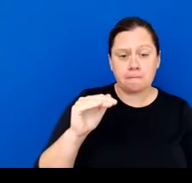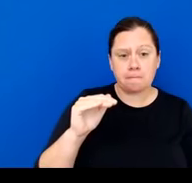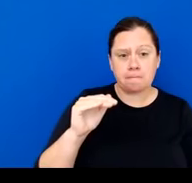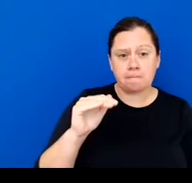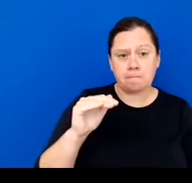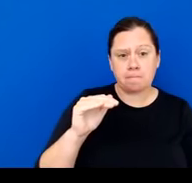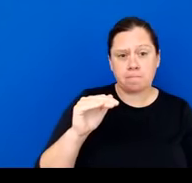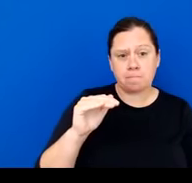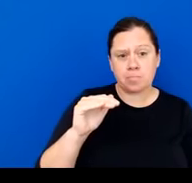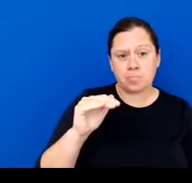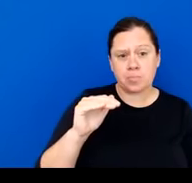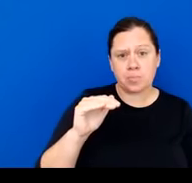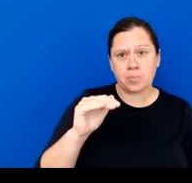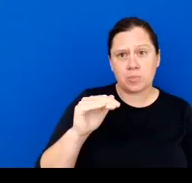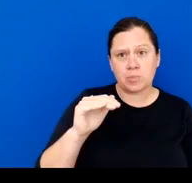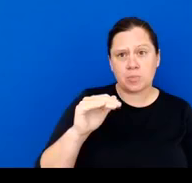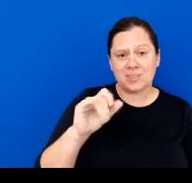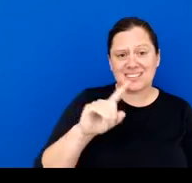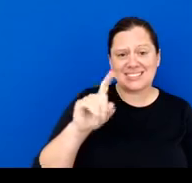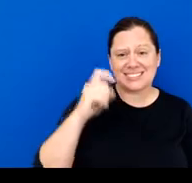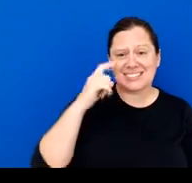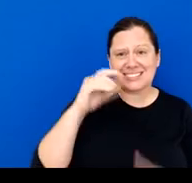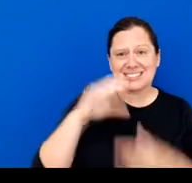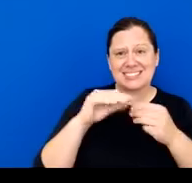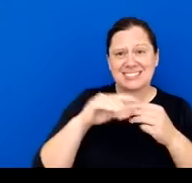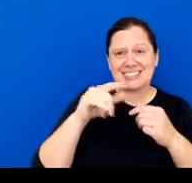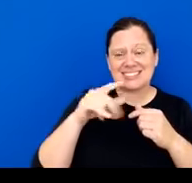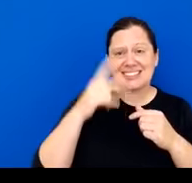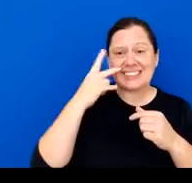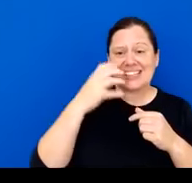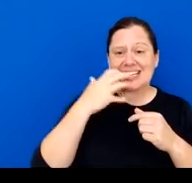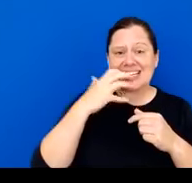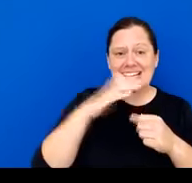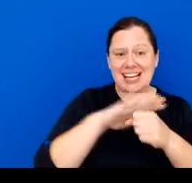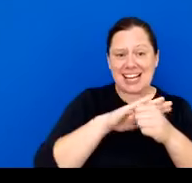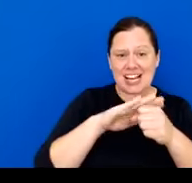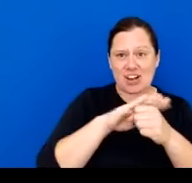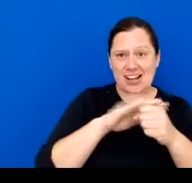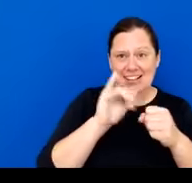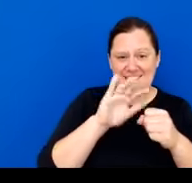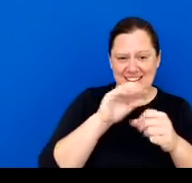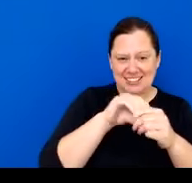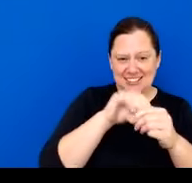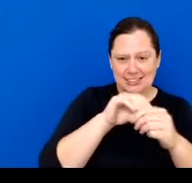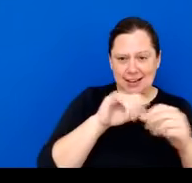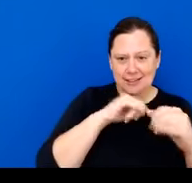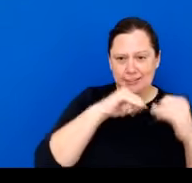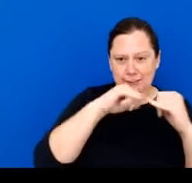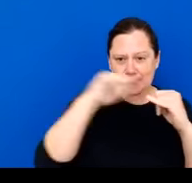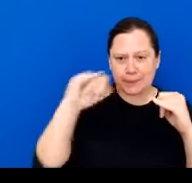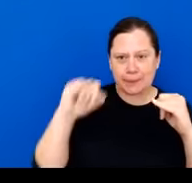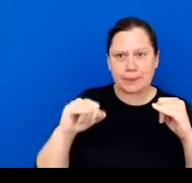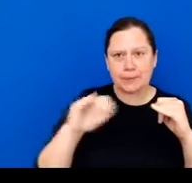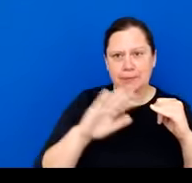IR map you can see within these areas all through here there's just little signatures and you